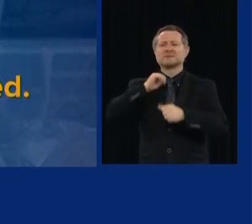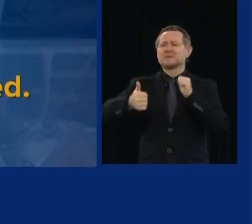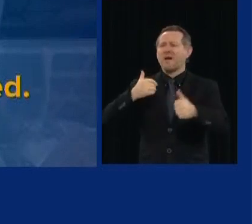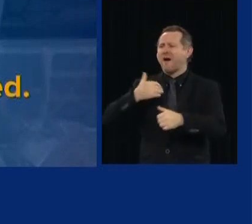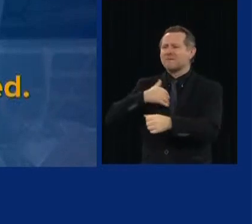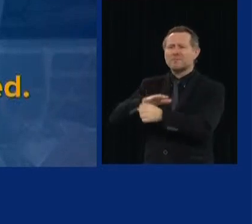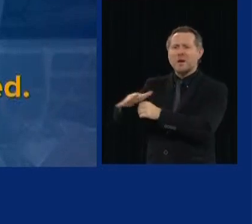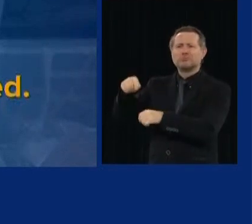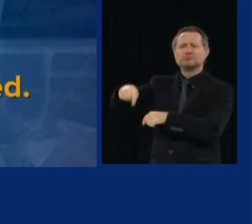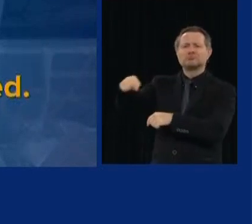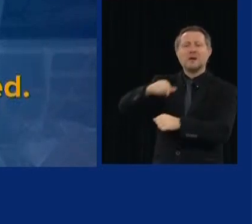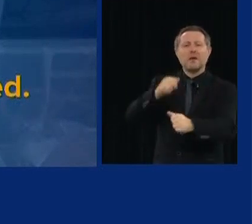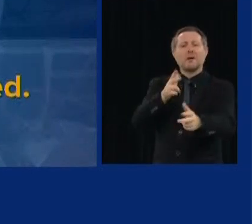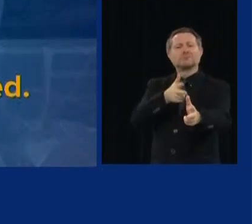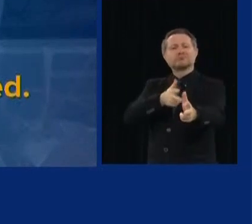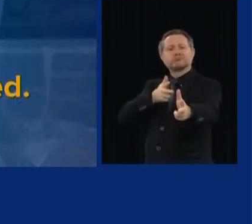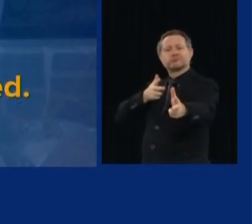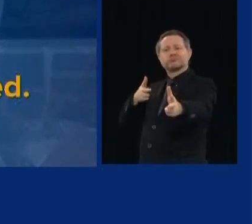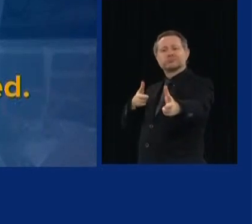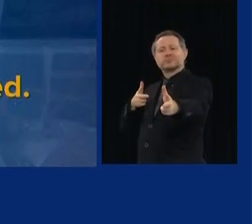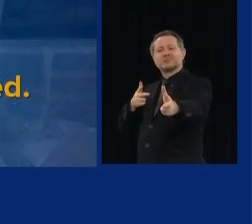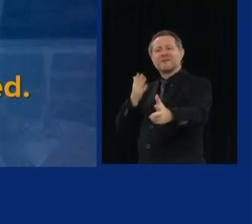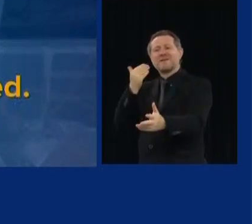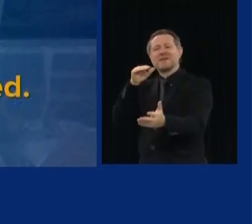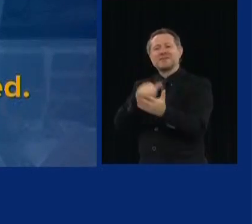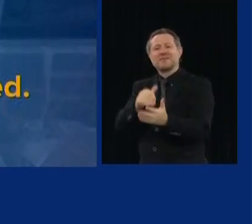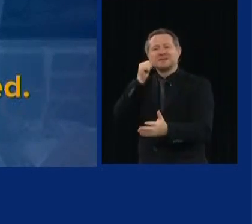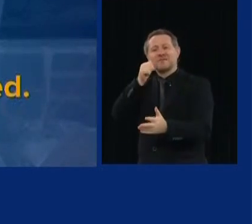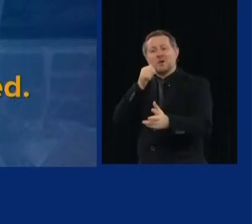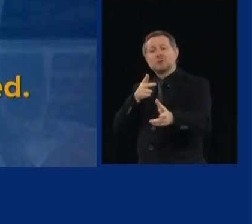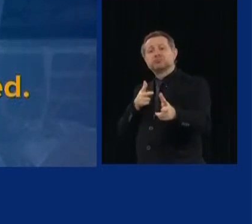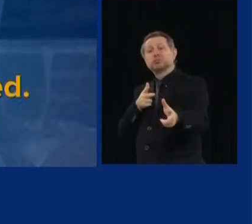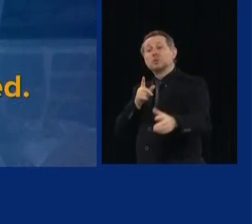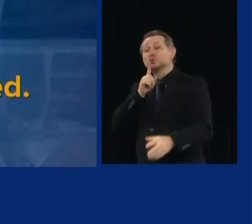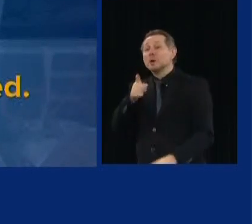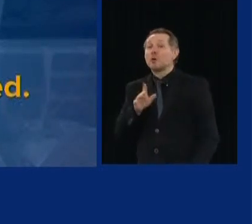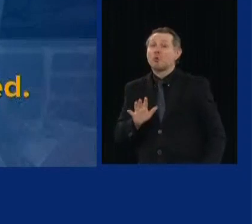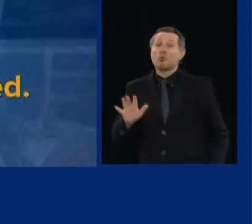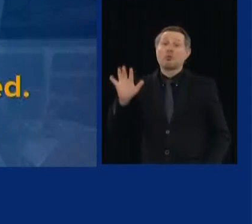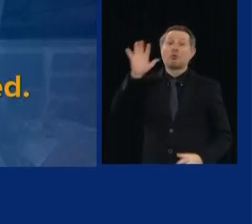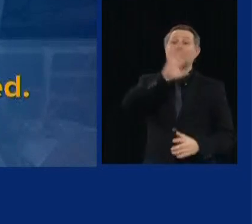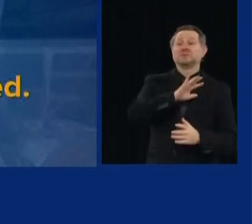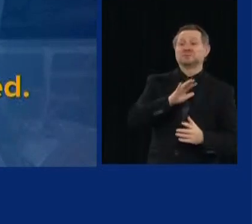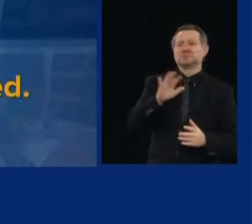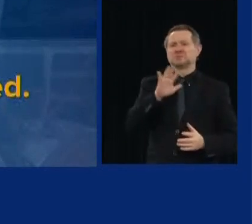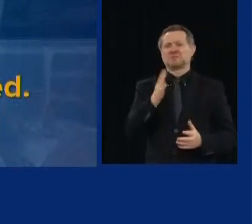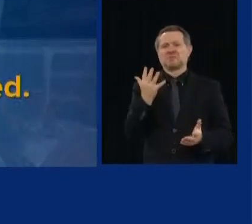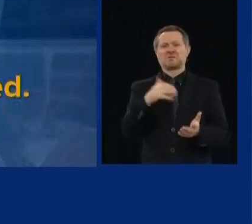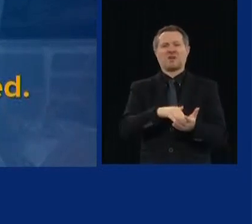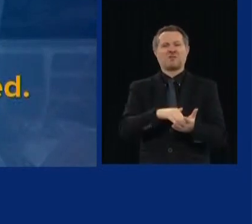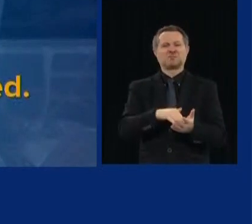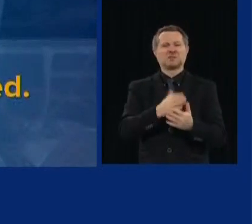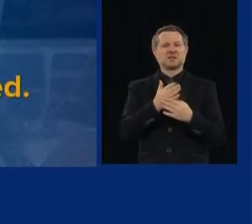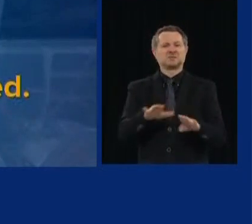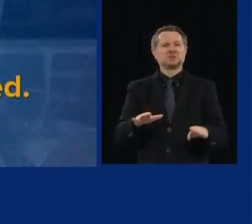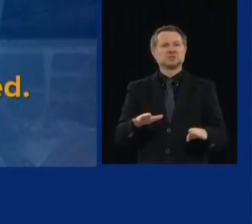CAPACITY AND MORE SITES THAN WE ARE ACTUALLY USING. WE HAVE DRIVER'S SITES THAT CAN